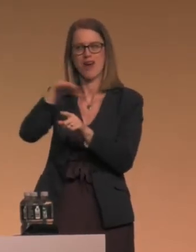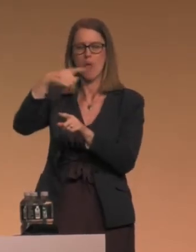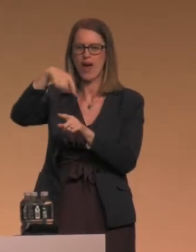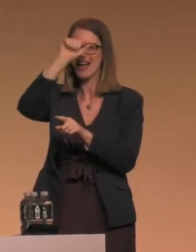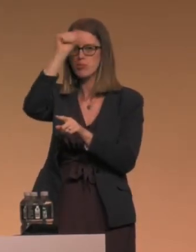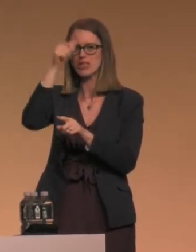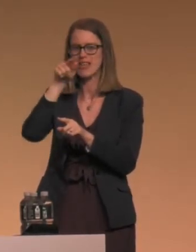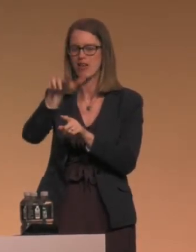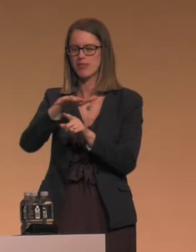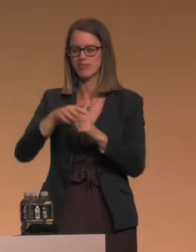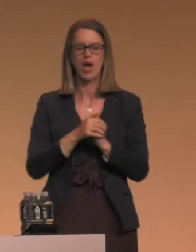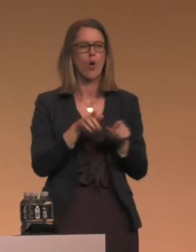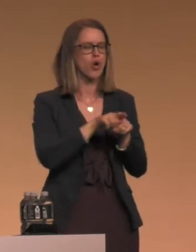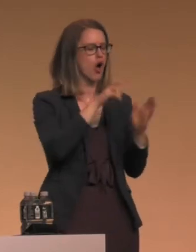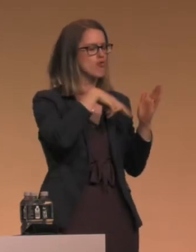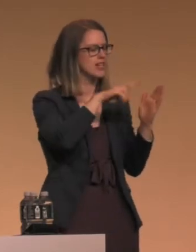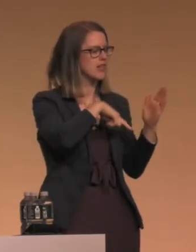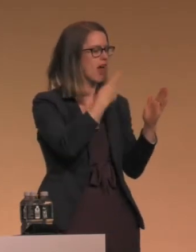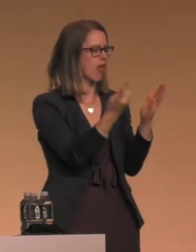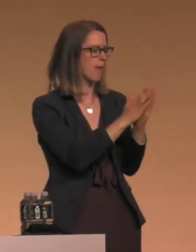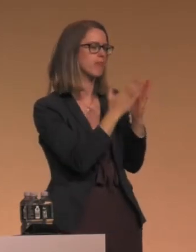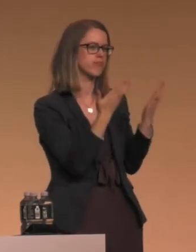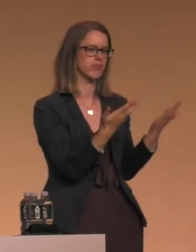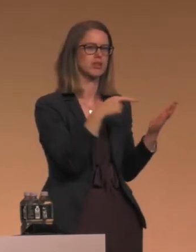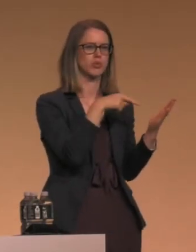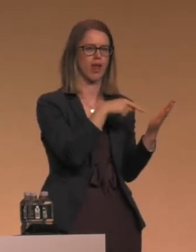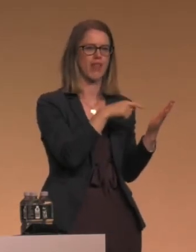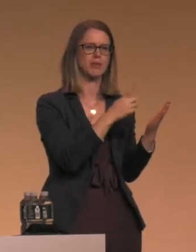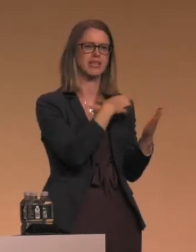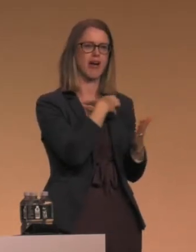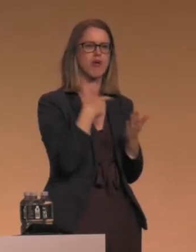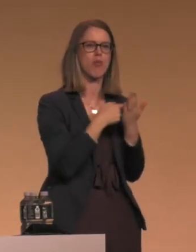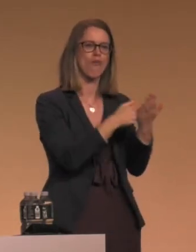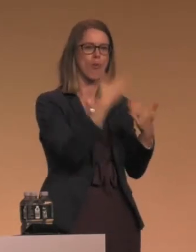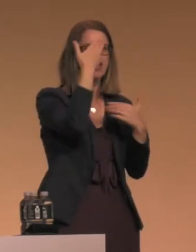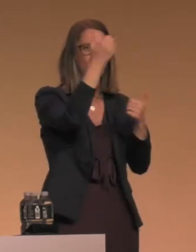I've also read some of He Ara Oranga, the government report on mental health and addiction.